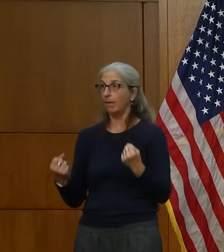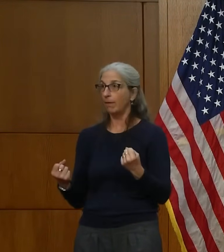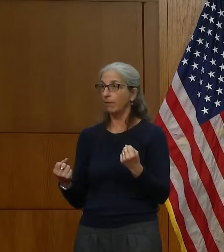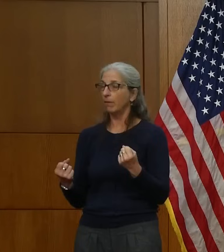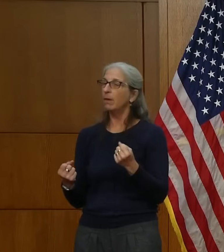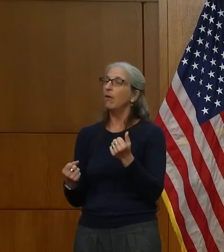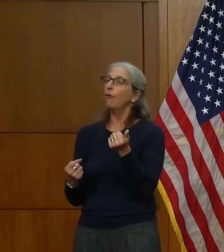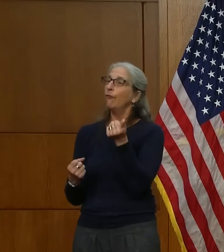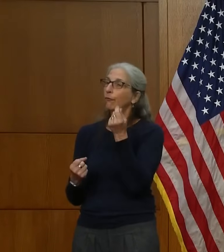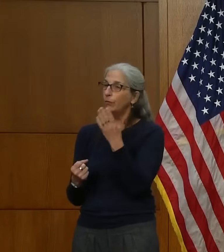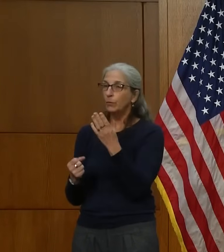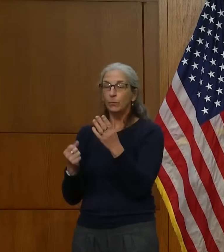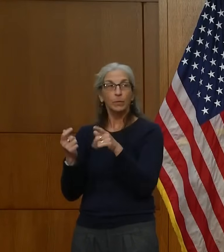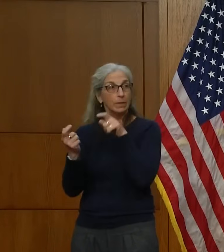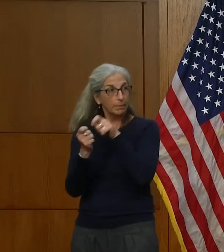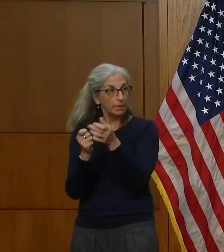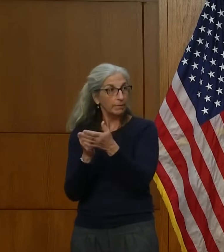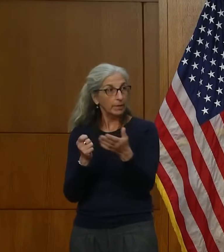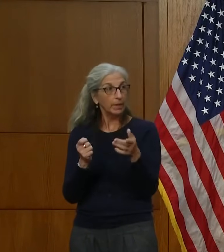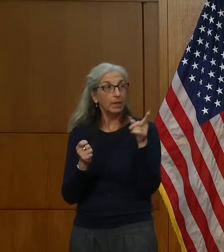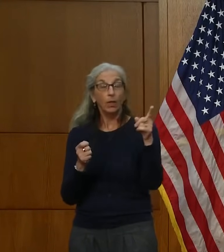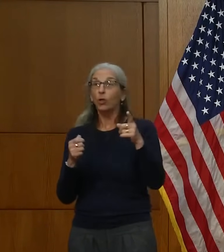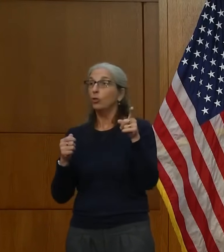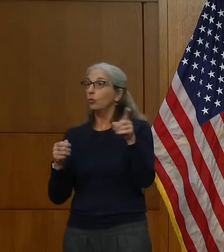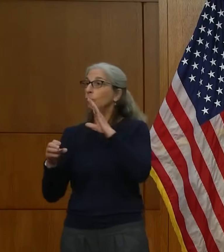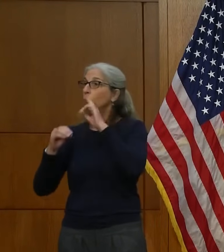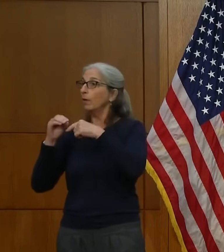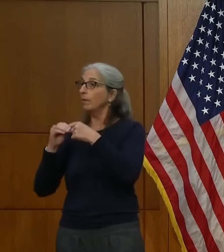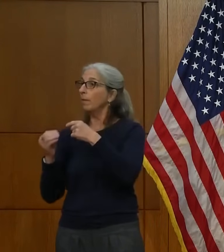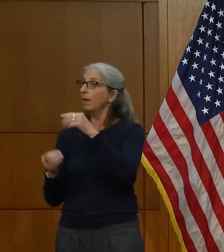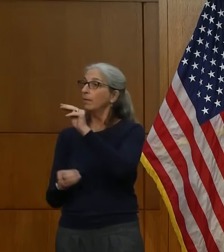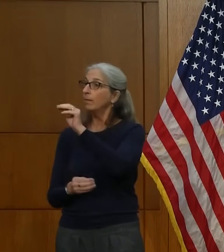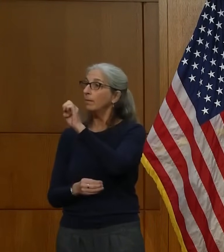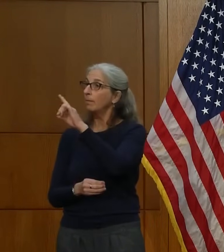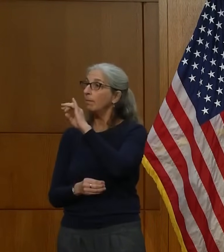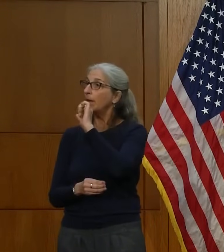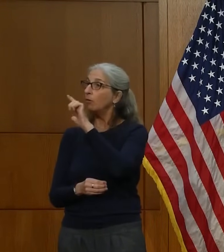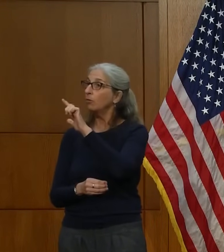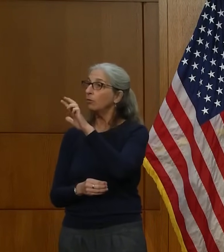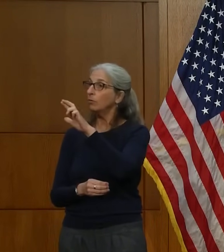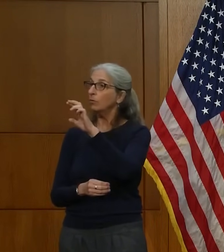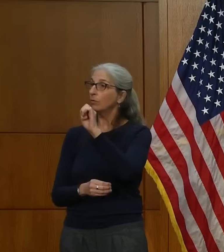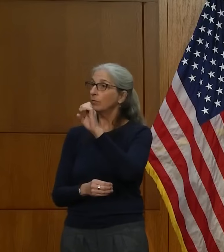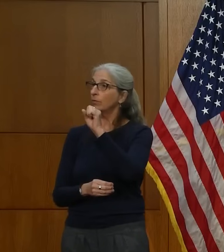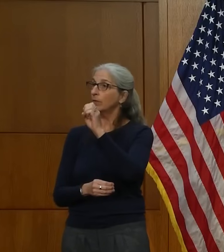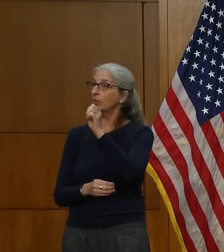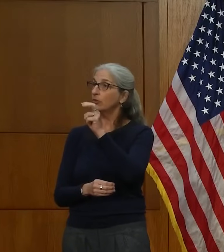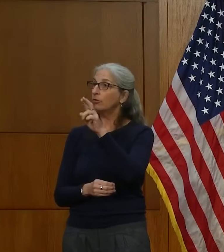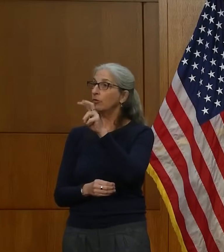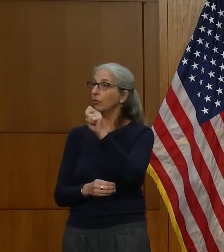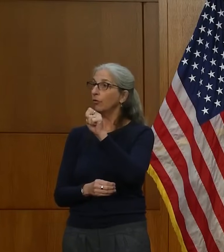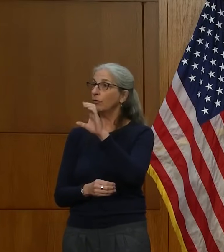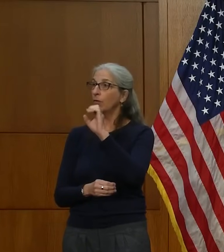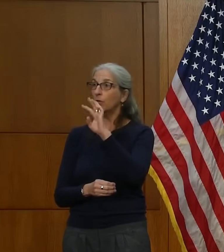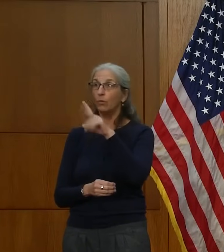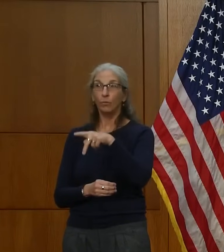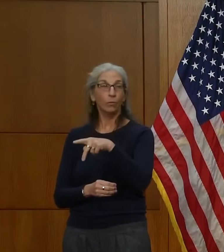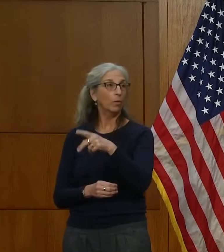BALLOT HEALTH LAST LAST WEEK, AND WE HAVE CONTINUED CONVERSATIONS AND THERE'S A COUPLE OF SPECIFIC THINGS FIRST.